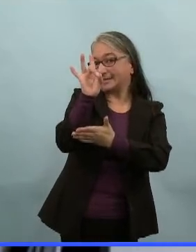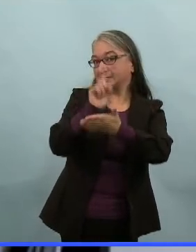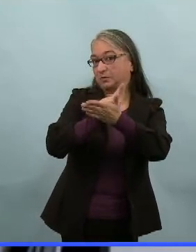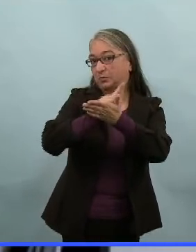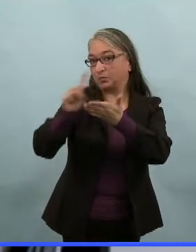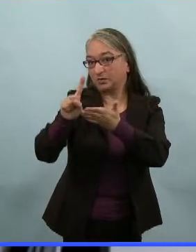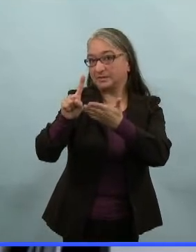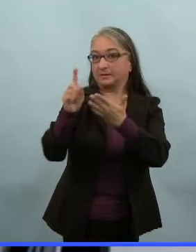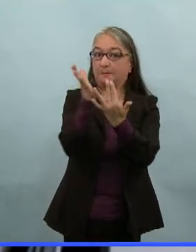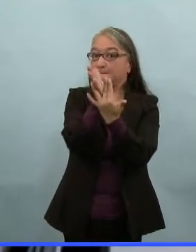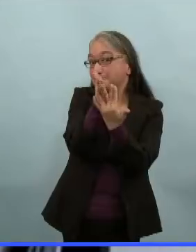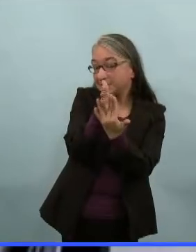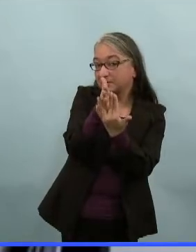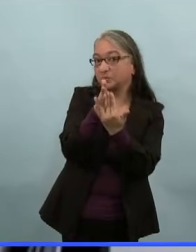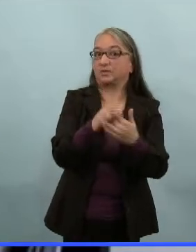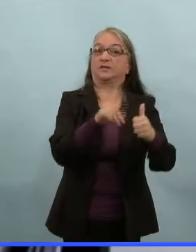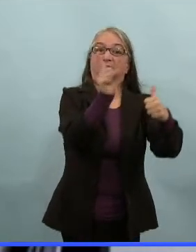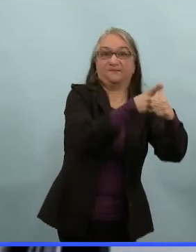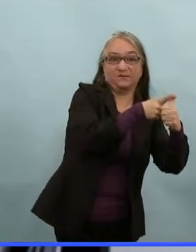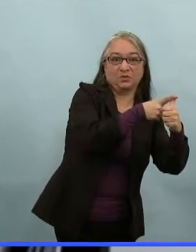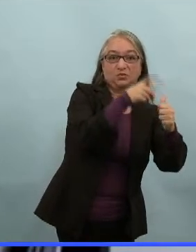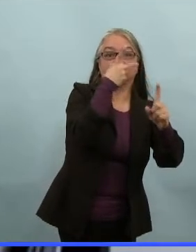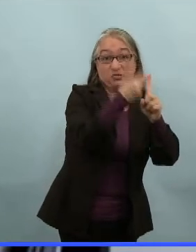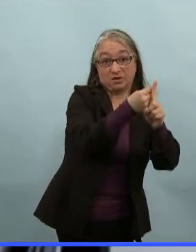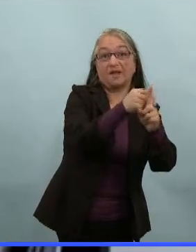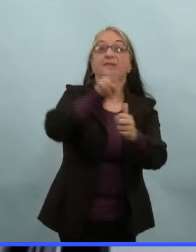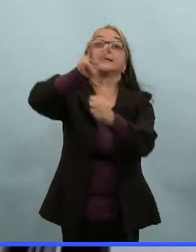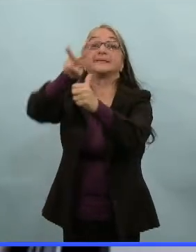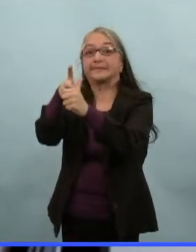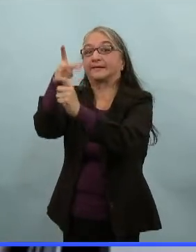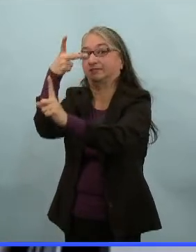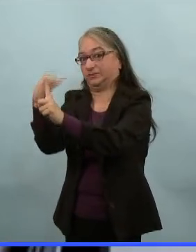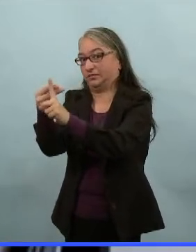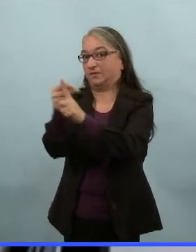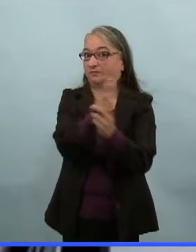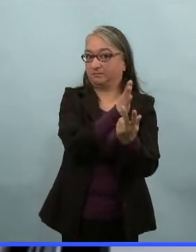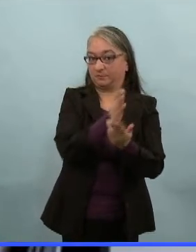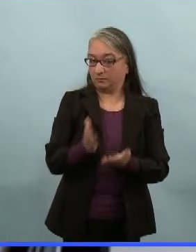they reviewed this recommendation in the setting of omicron and continued to recommend waiting